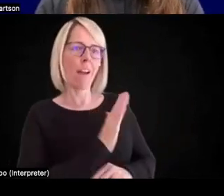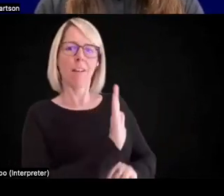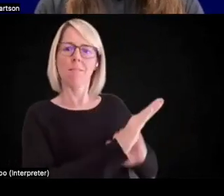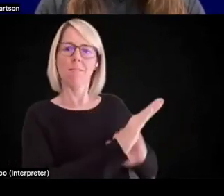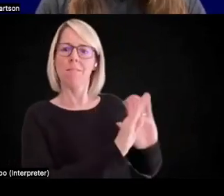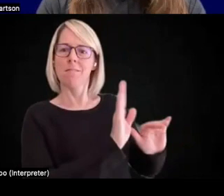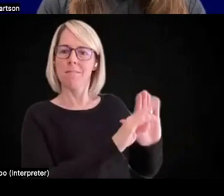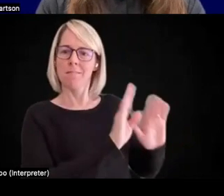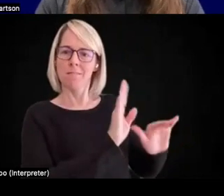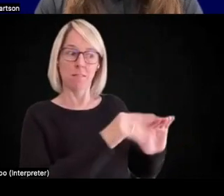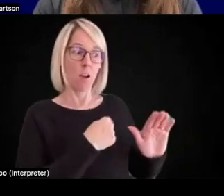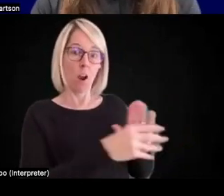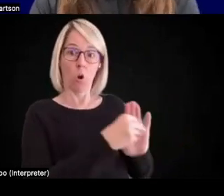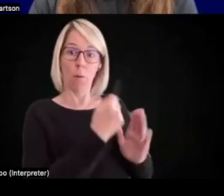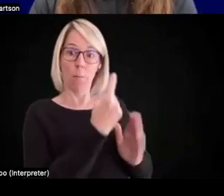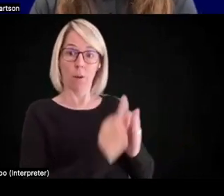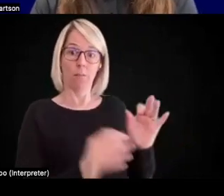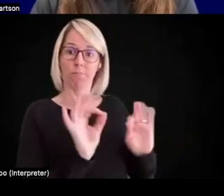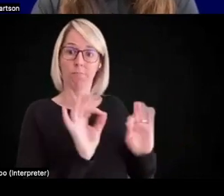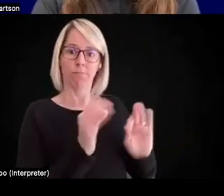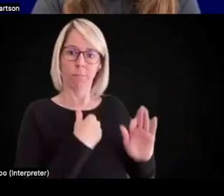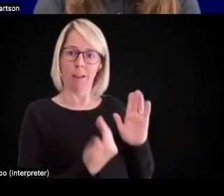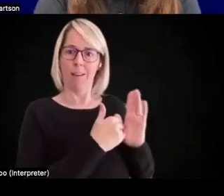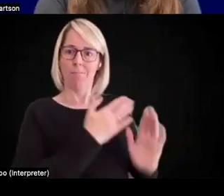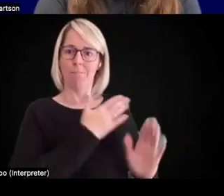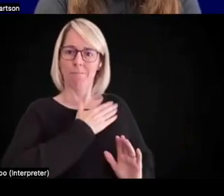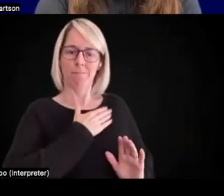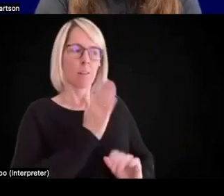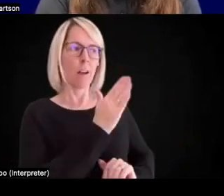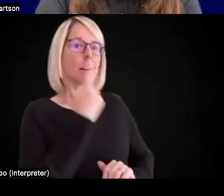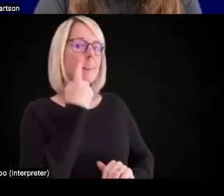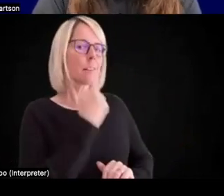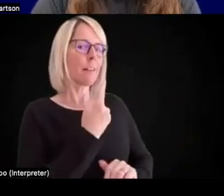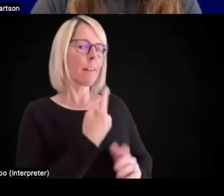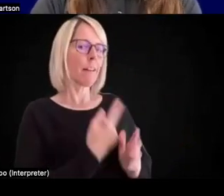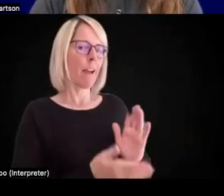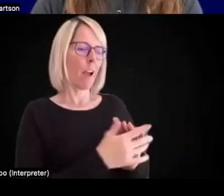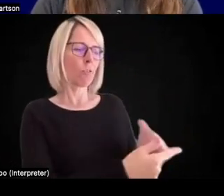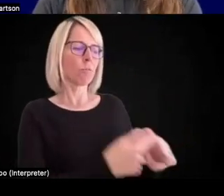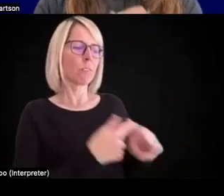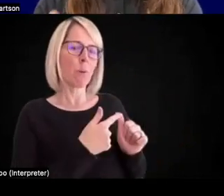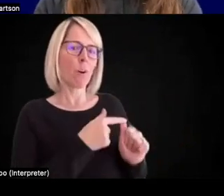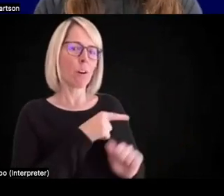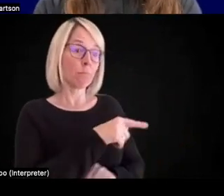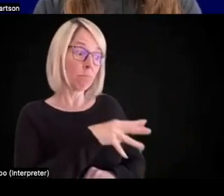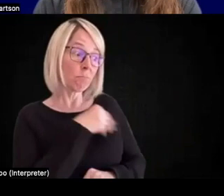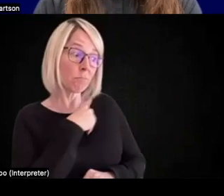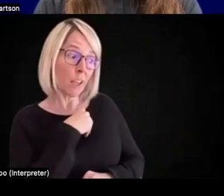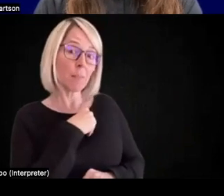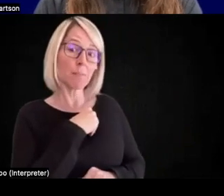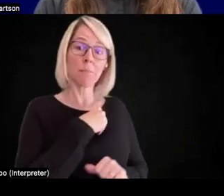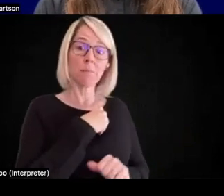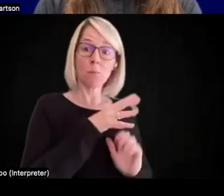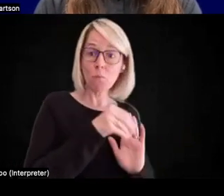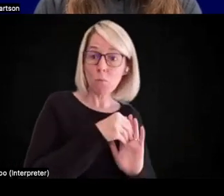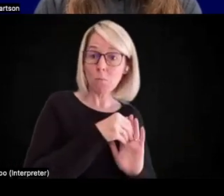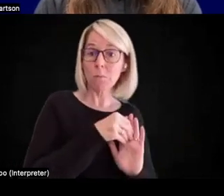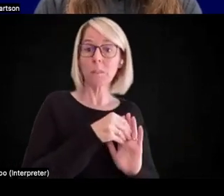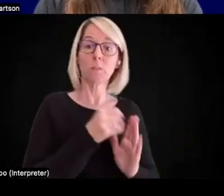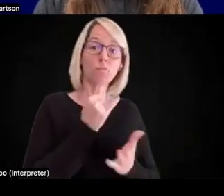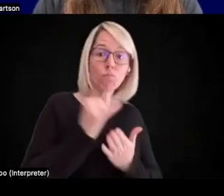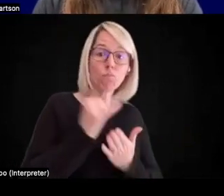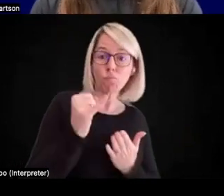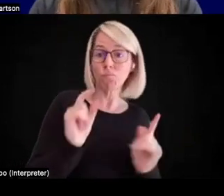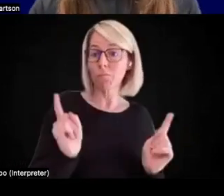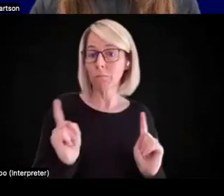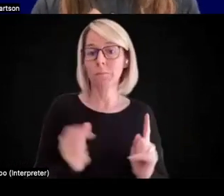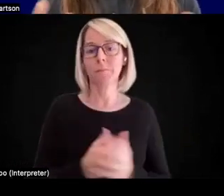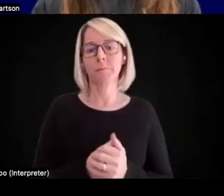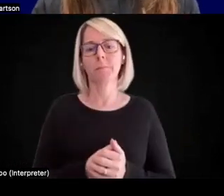the reaction that that gets from the deafblind student. So adding variation, it makes room in the